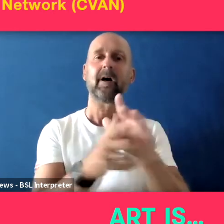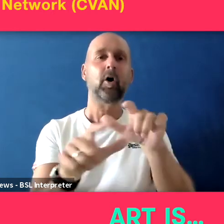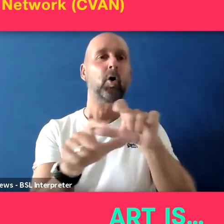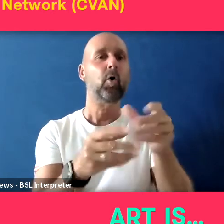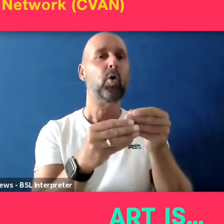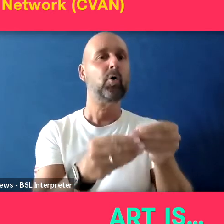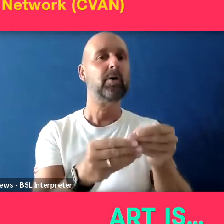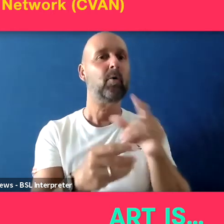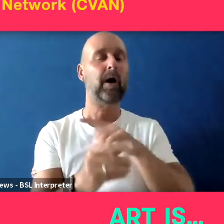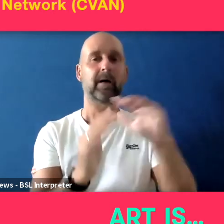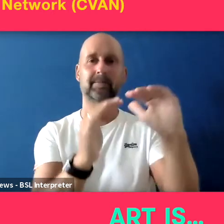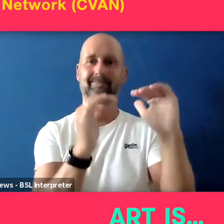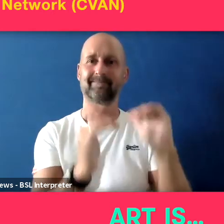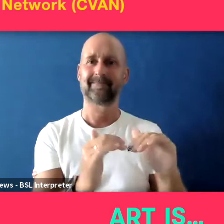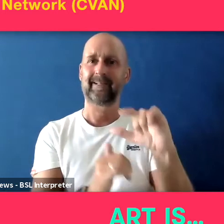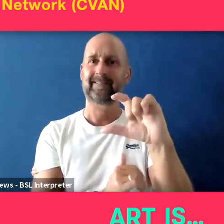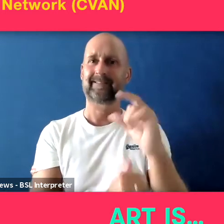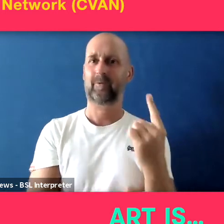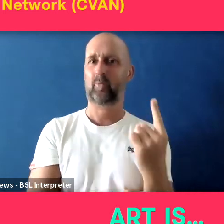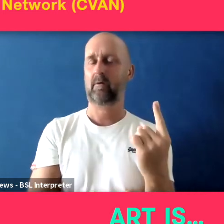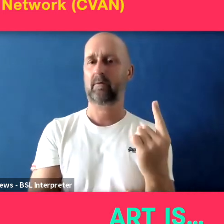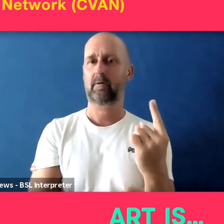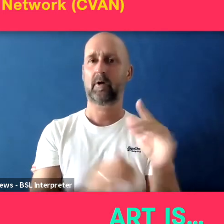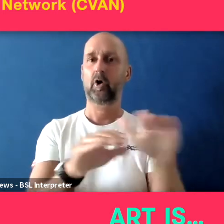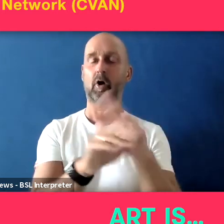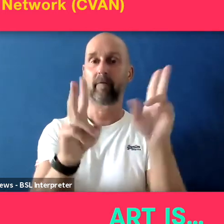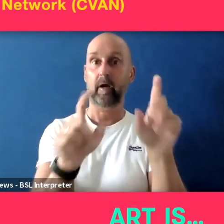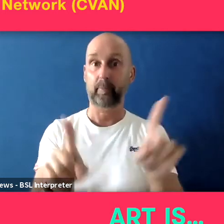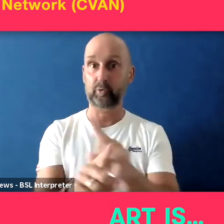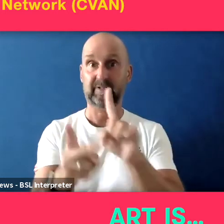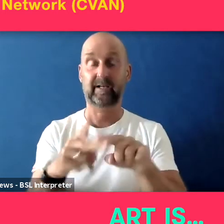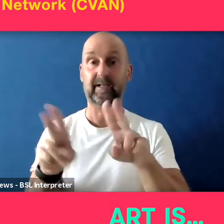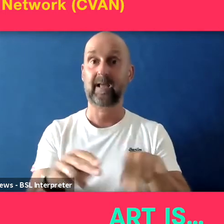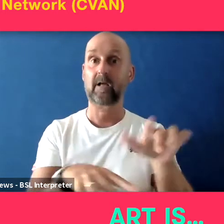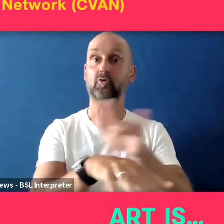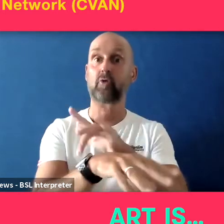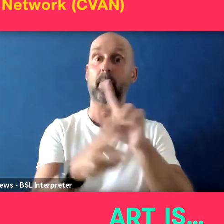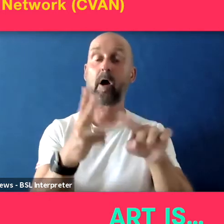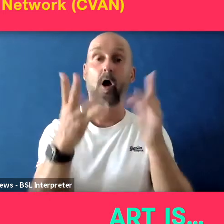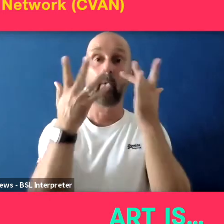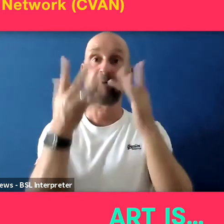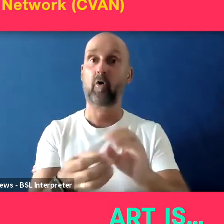C1 – covering subjects in music, dance, drama and performing arts; art and design;